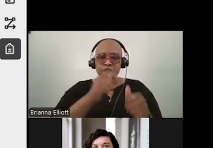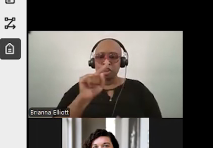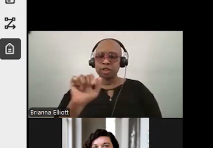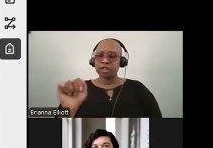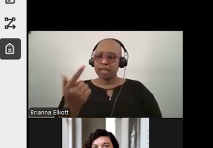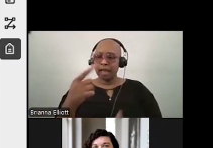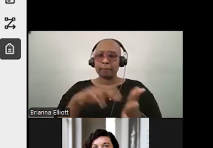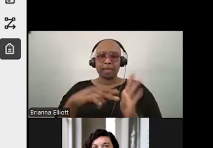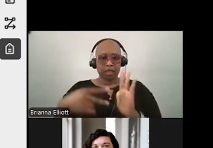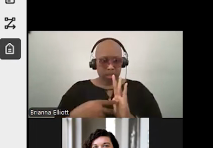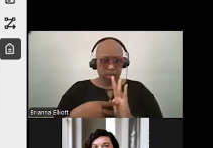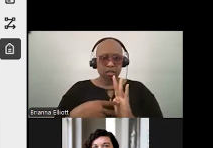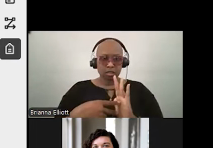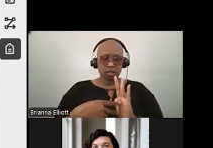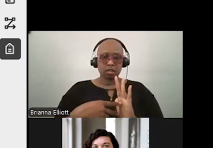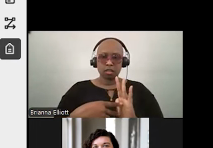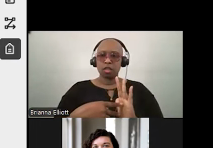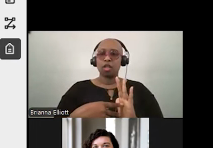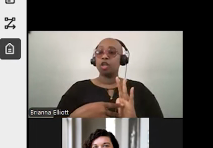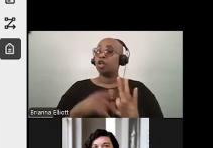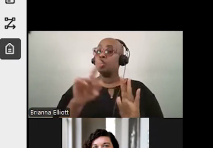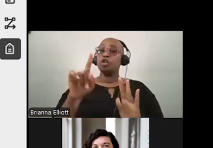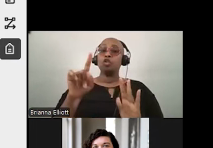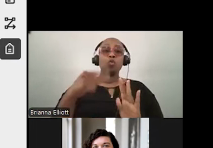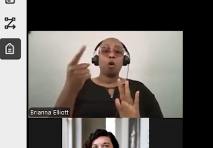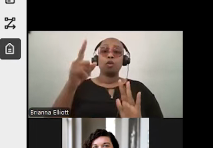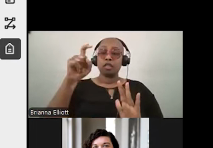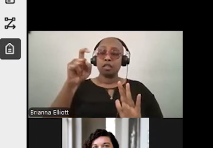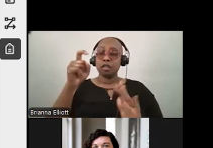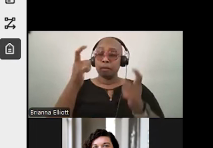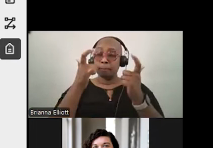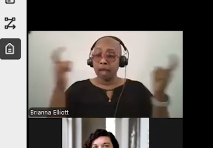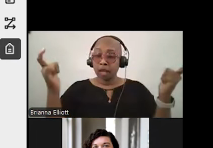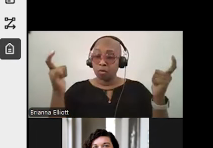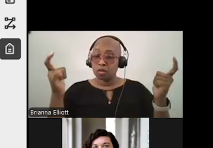single tag here means. You just want to be able to look at the big ones and make sure that those